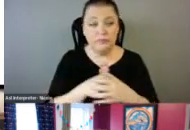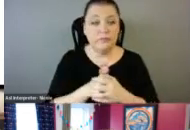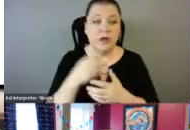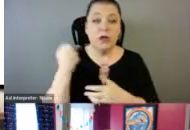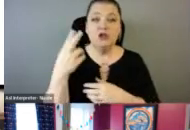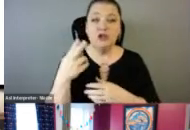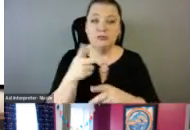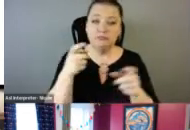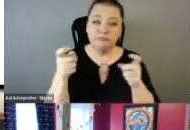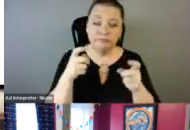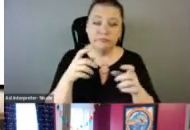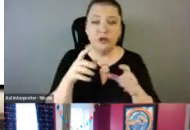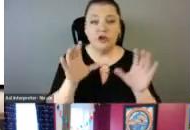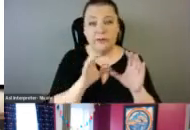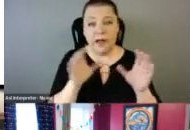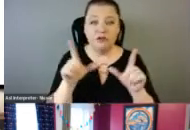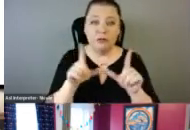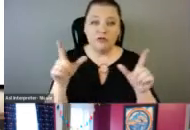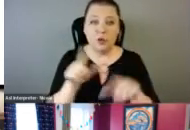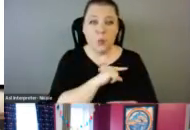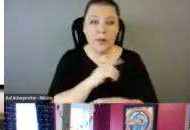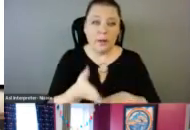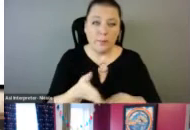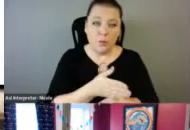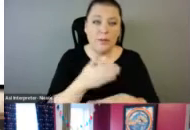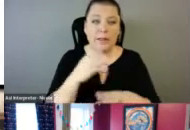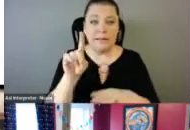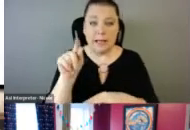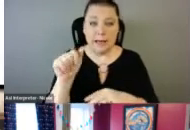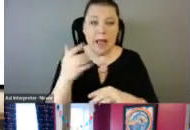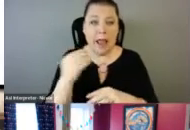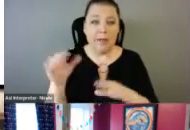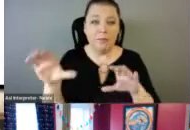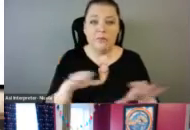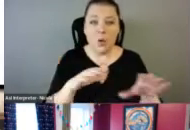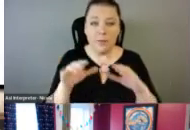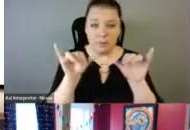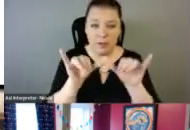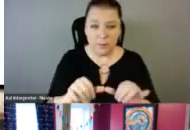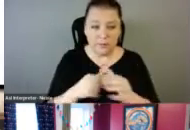certification and licensure, quality improvement, data and performance measurement. And to